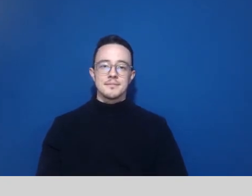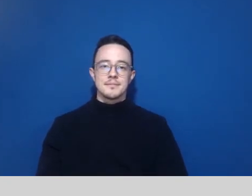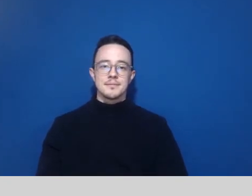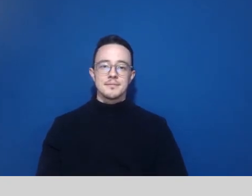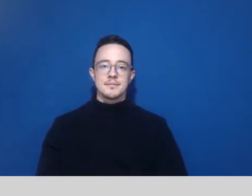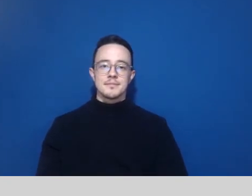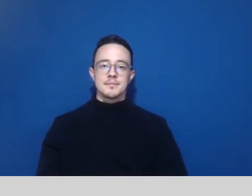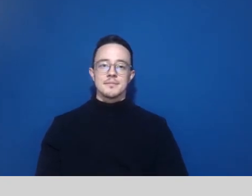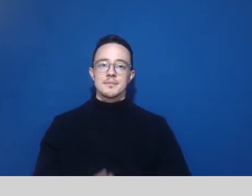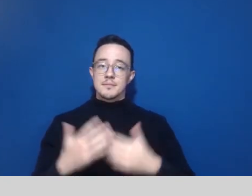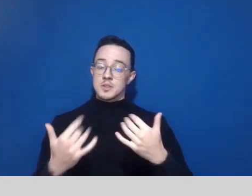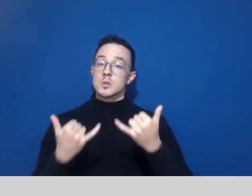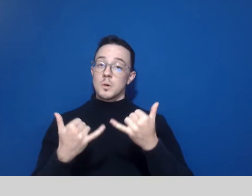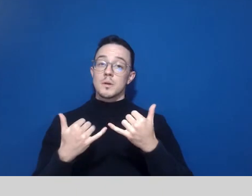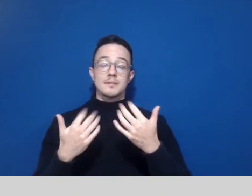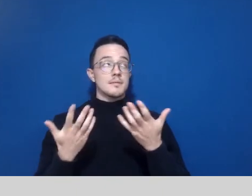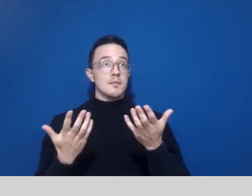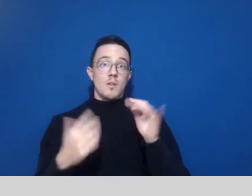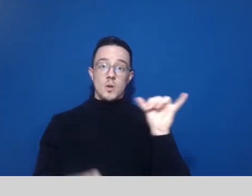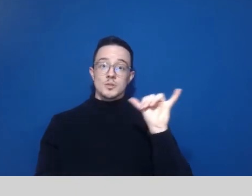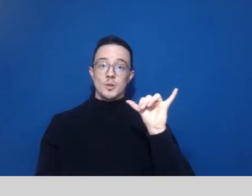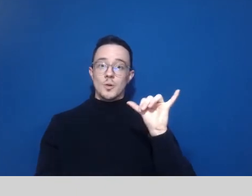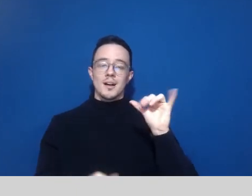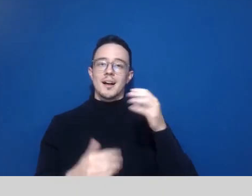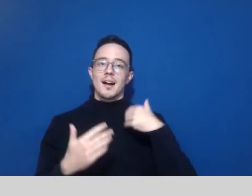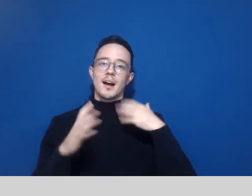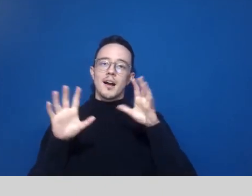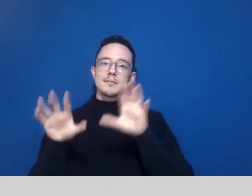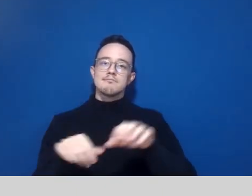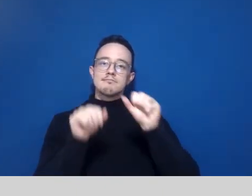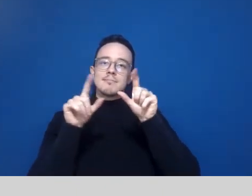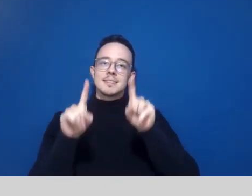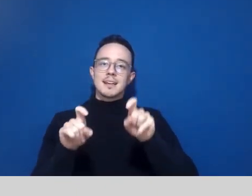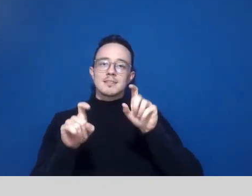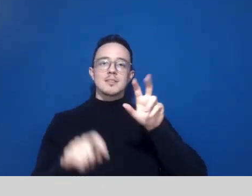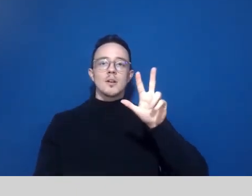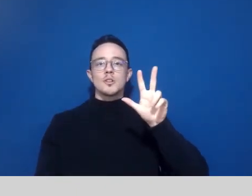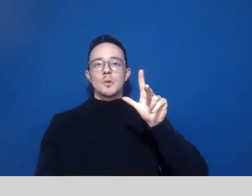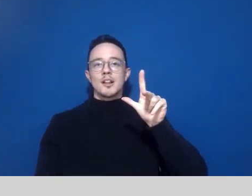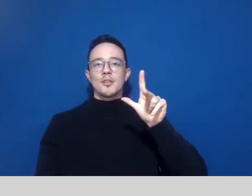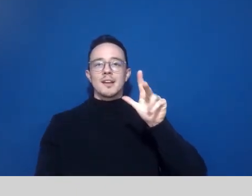So I did 23AndMe a few years ago, and I found out recently that they have an export button,